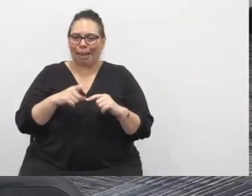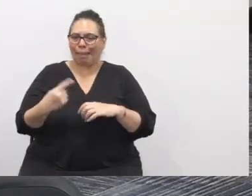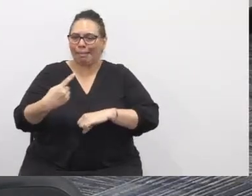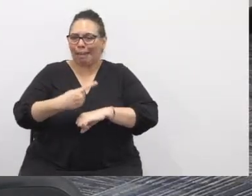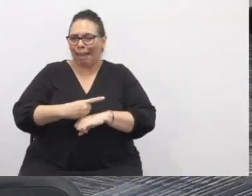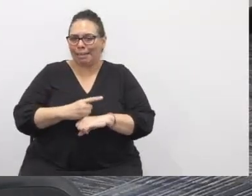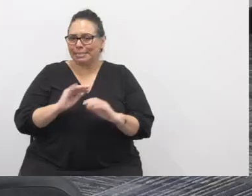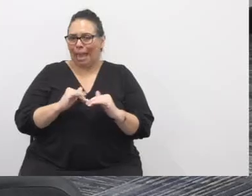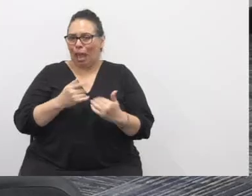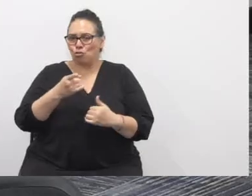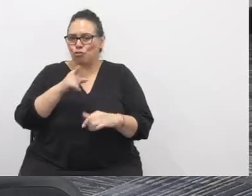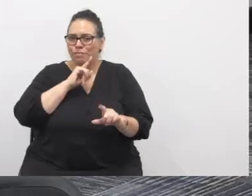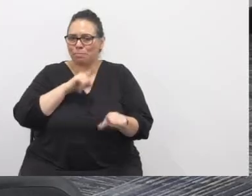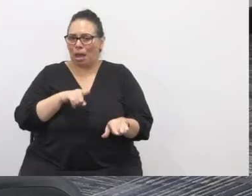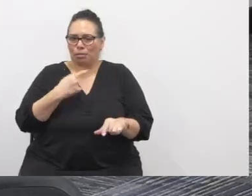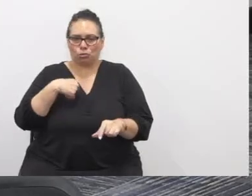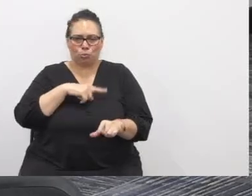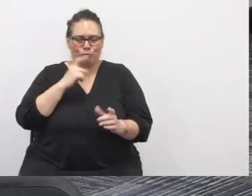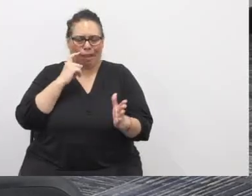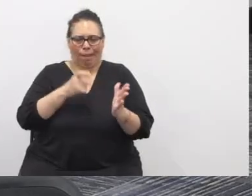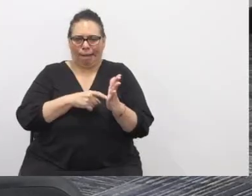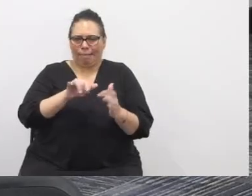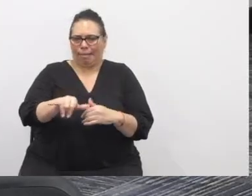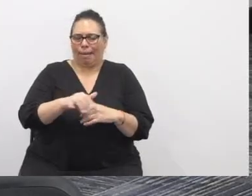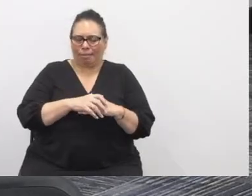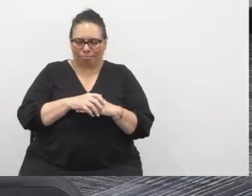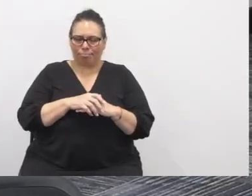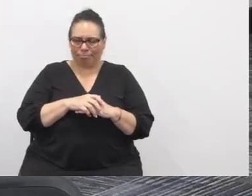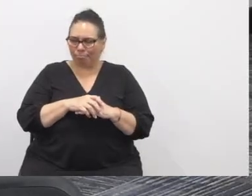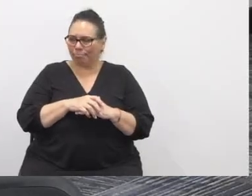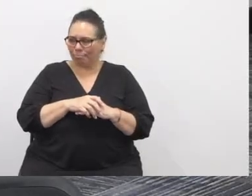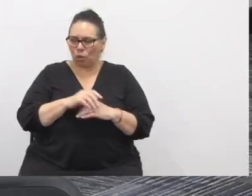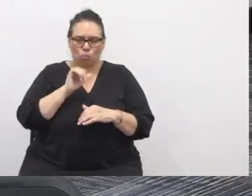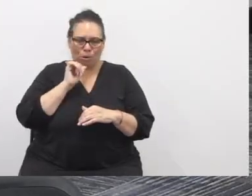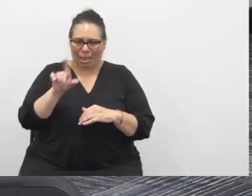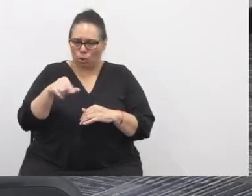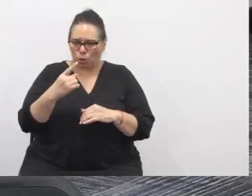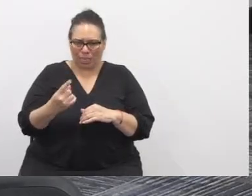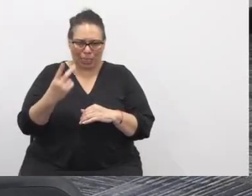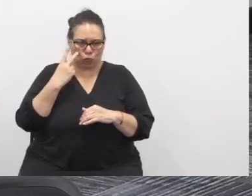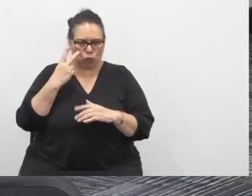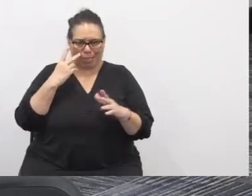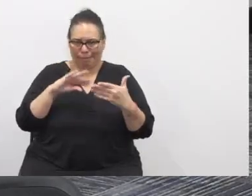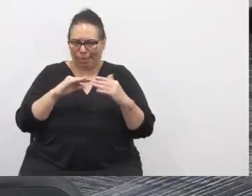And so we recognize that. And so we are not only looking at the numbers when it comes to sense of belonging.